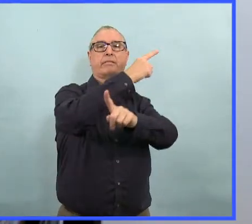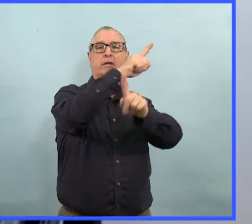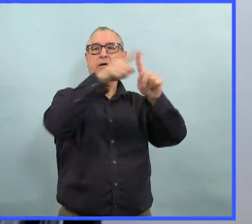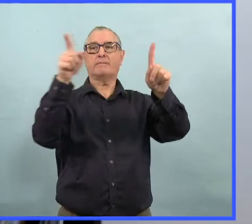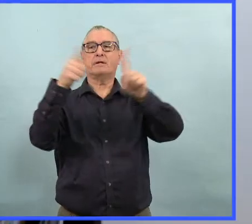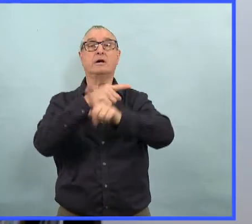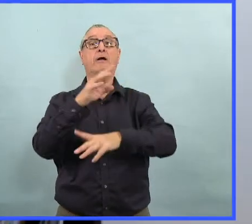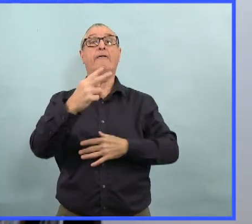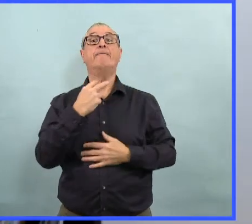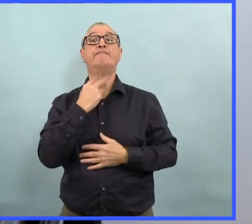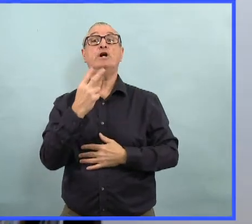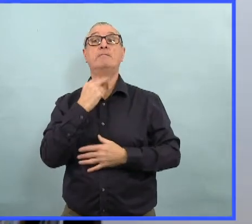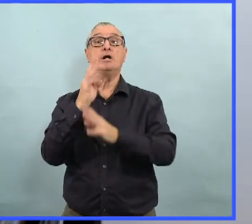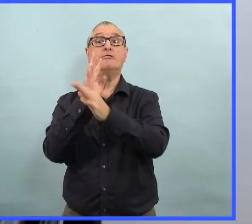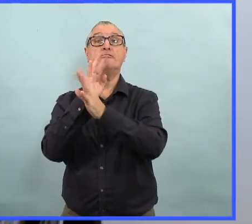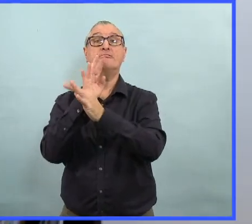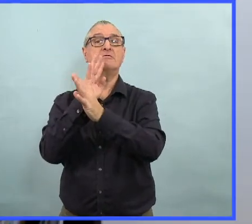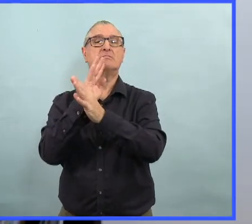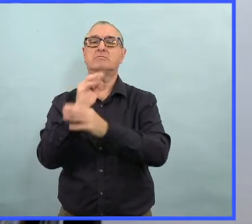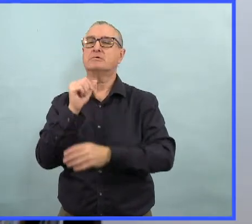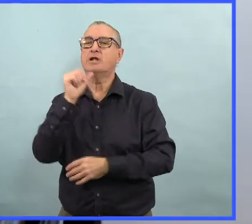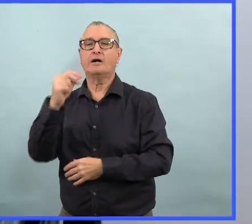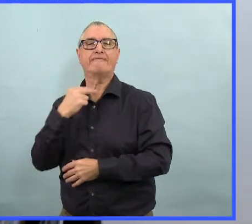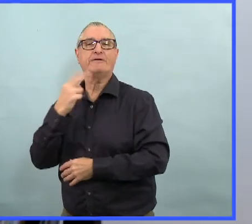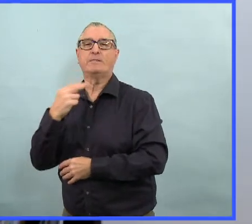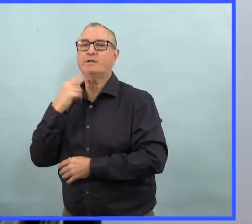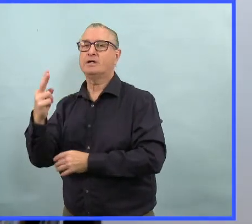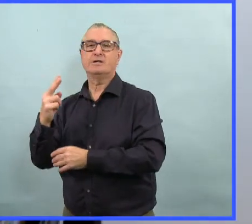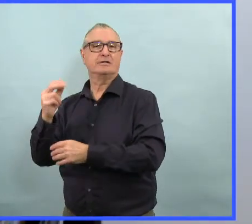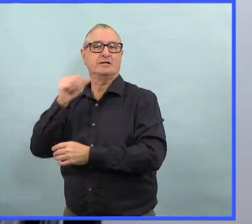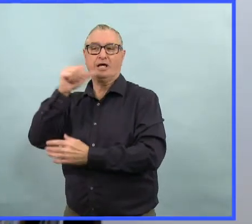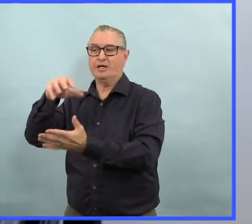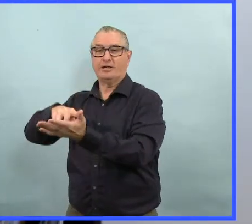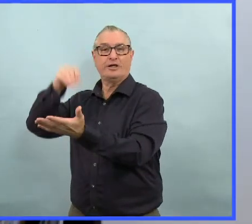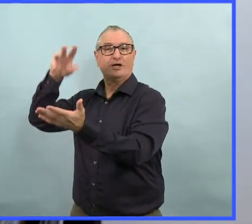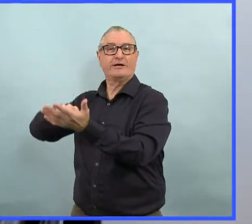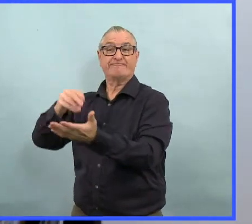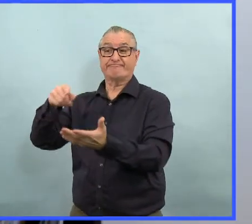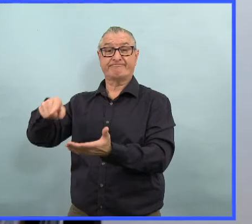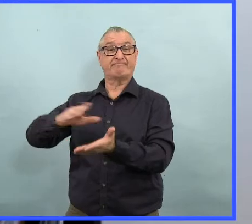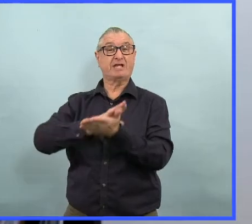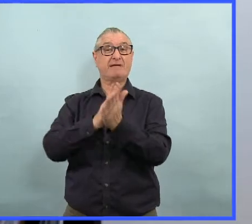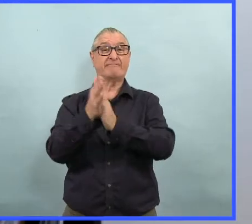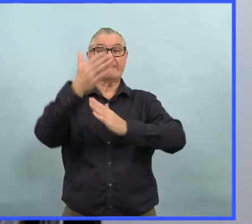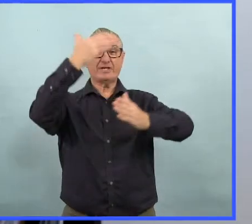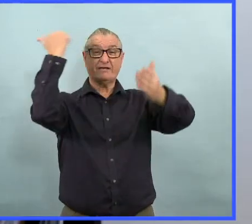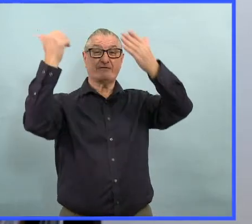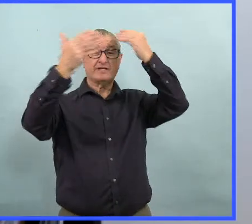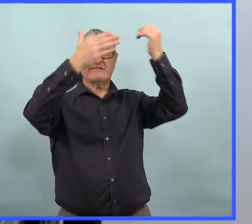short-term or working memory loss and many other symptoms related to the brain all of which